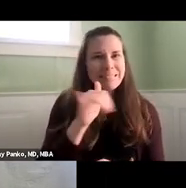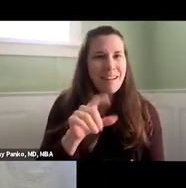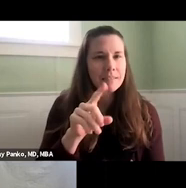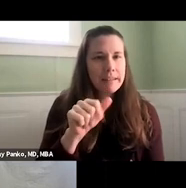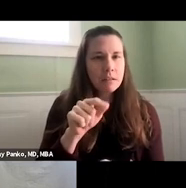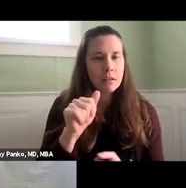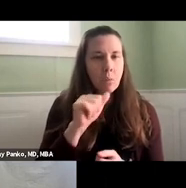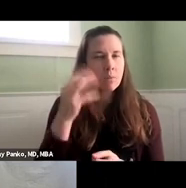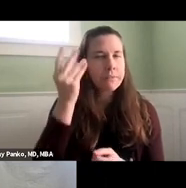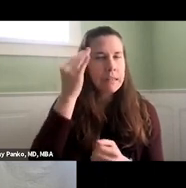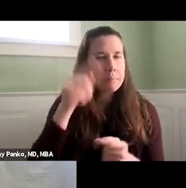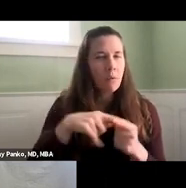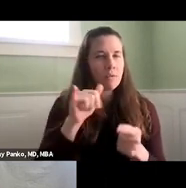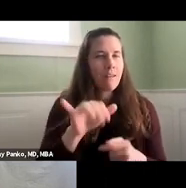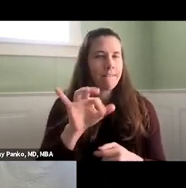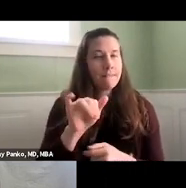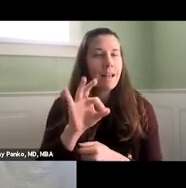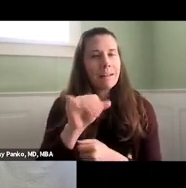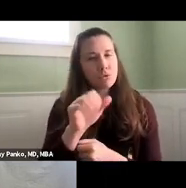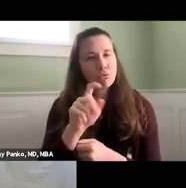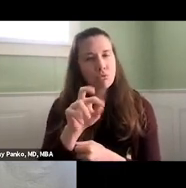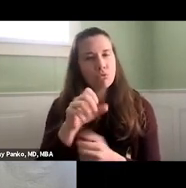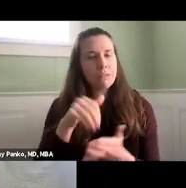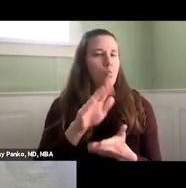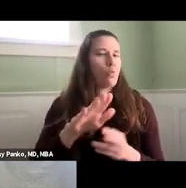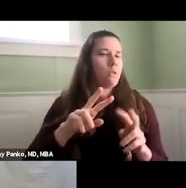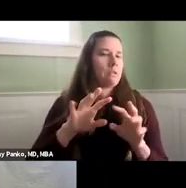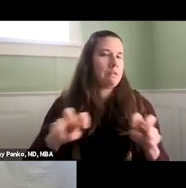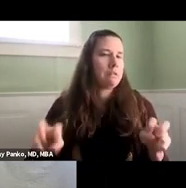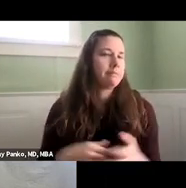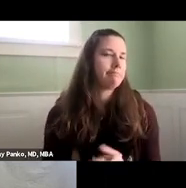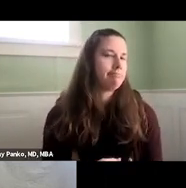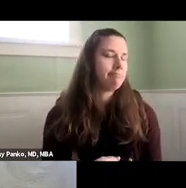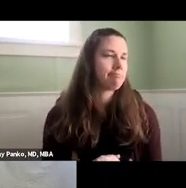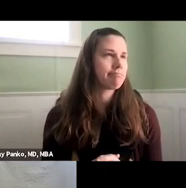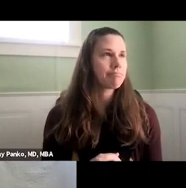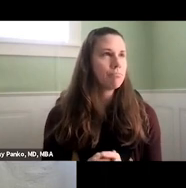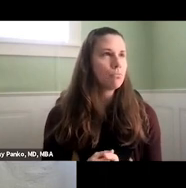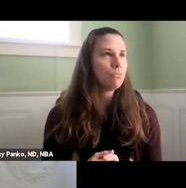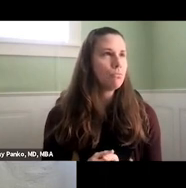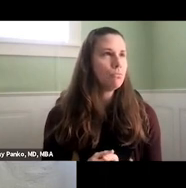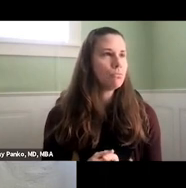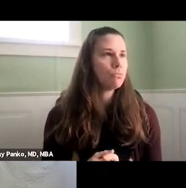data sets of people with disabilities don’t ask about the age of deafness, so we can’t